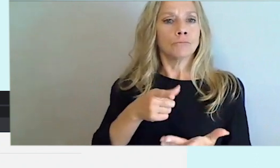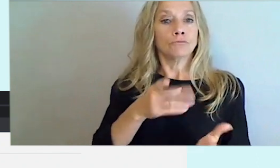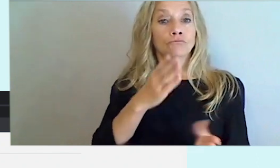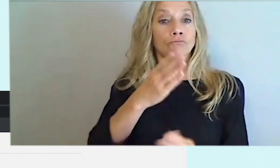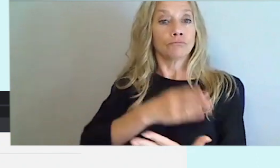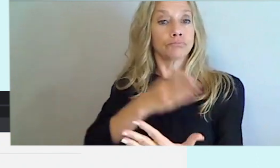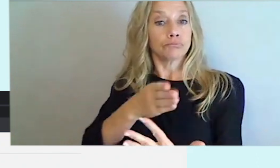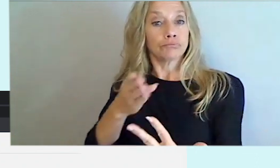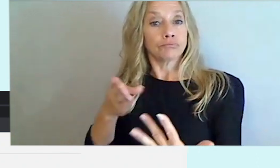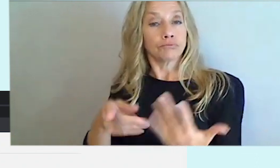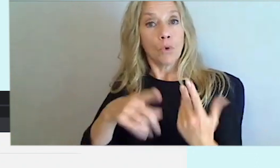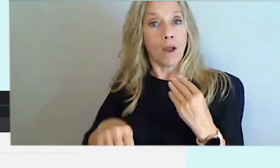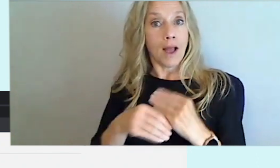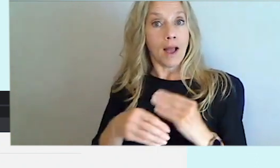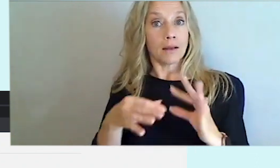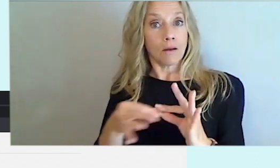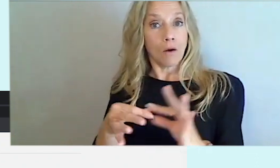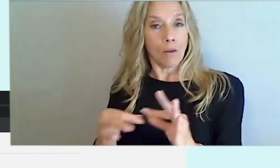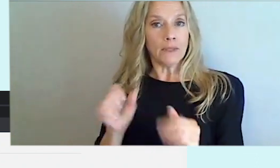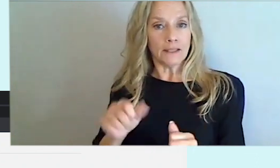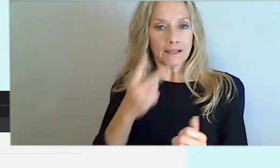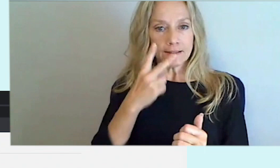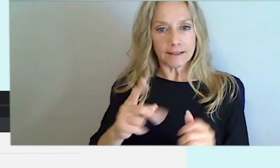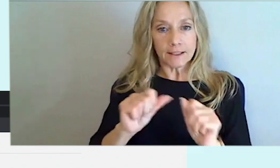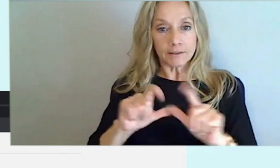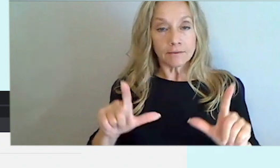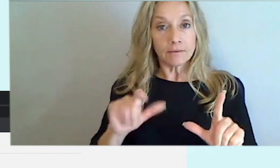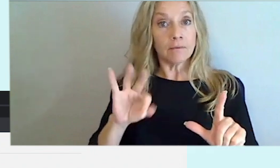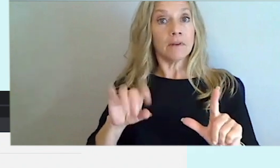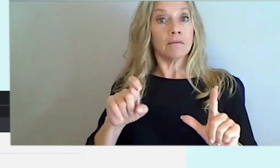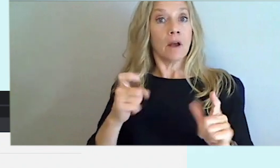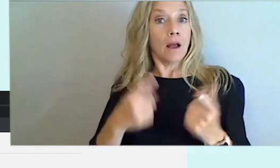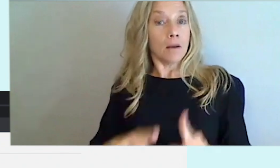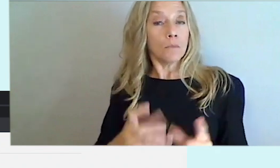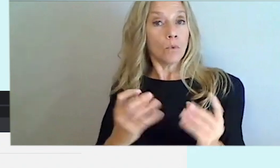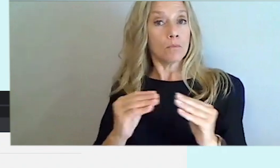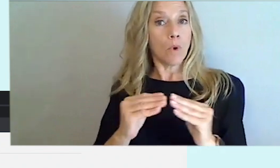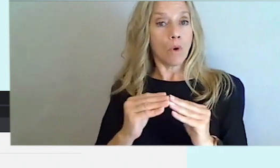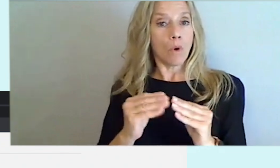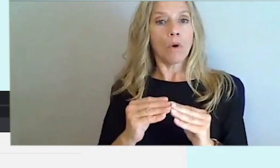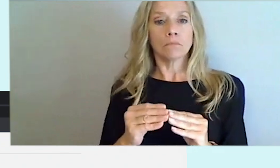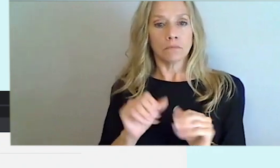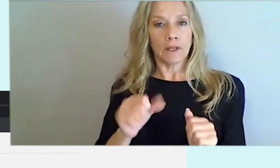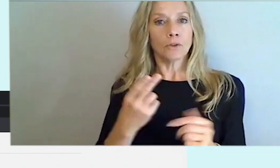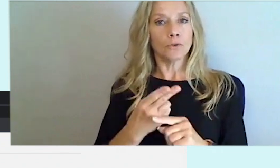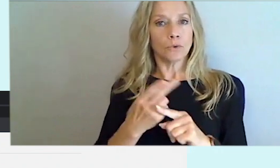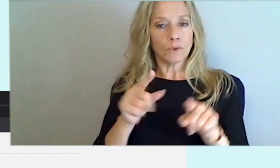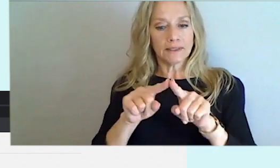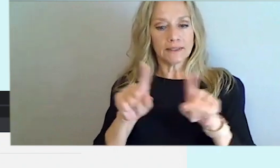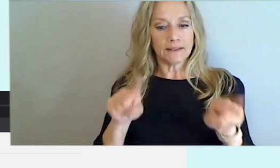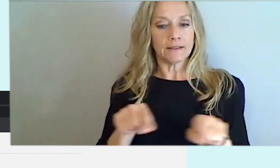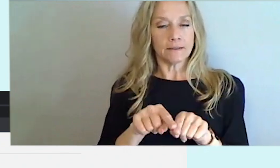If there is anything additional that you need to add, you can use the textbox on this page.